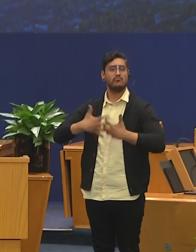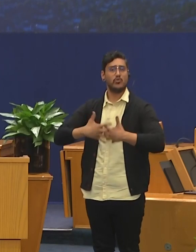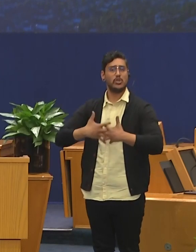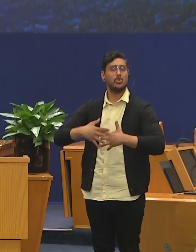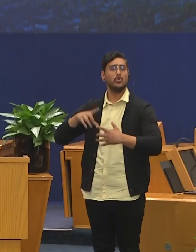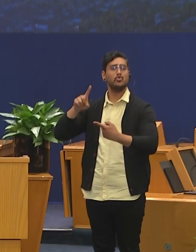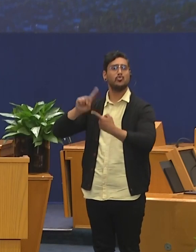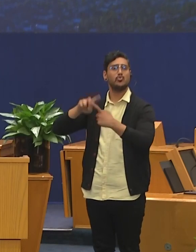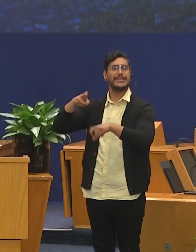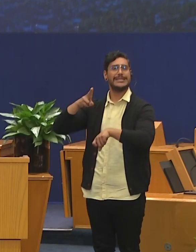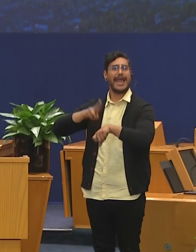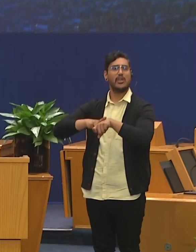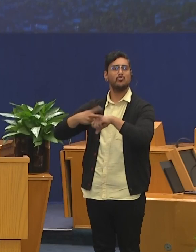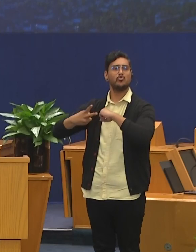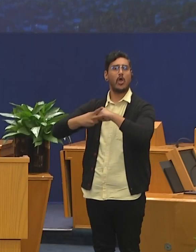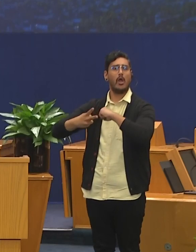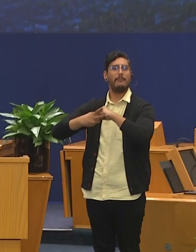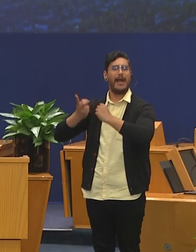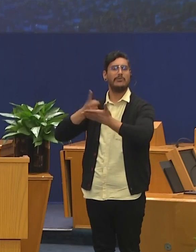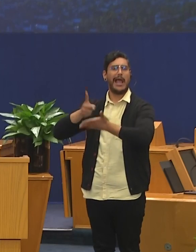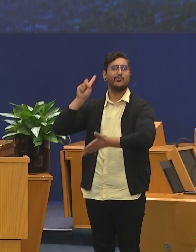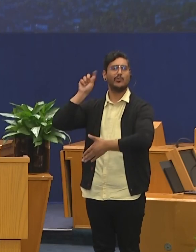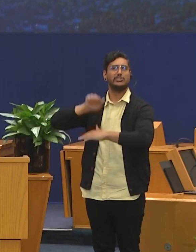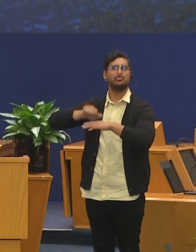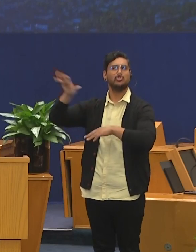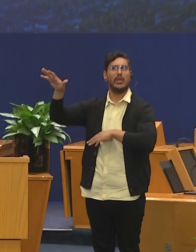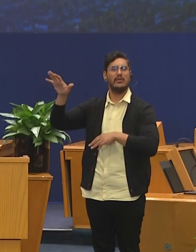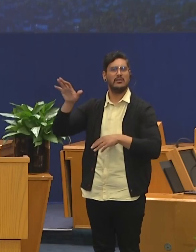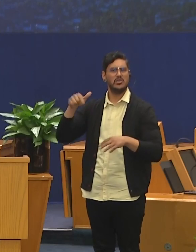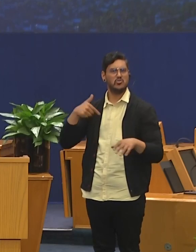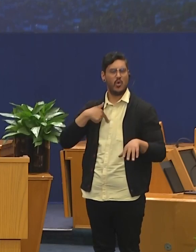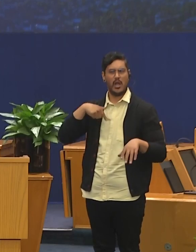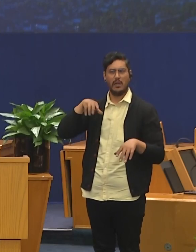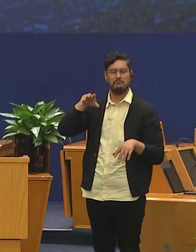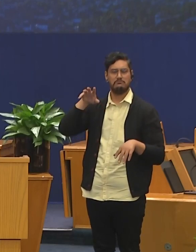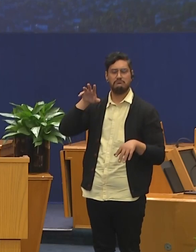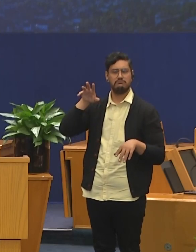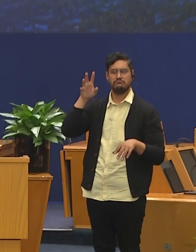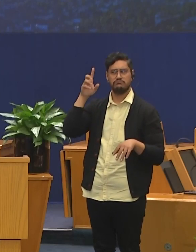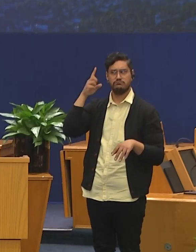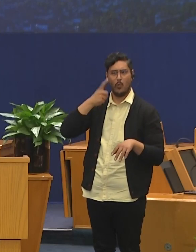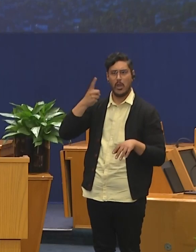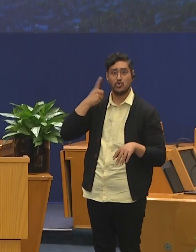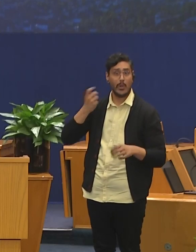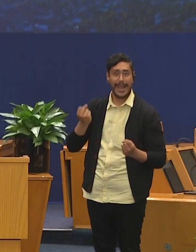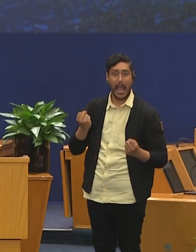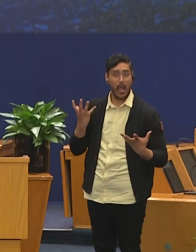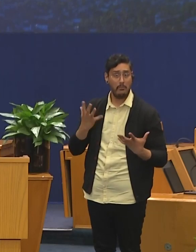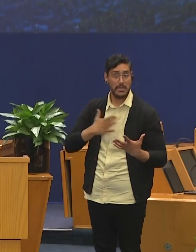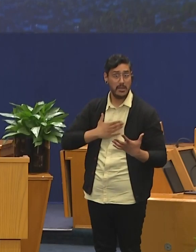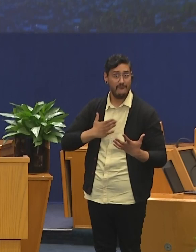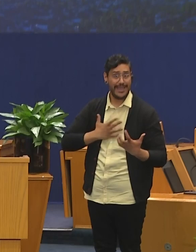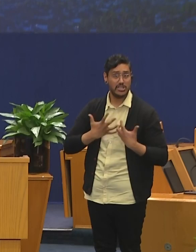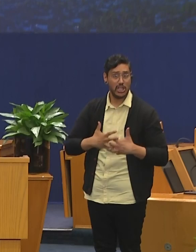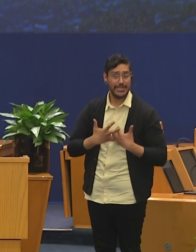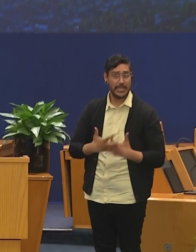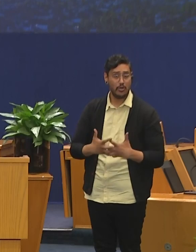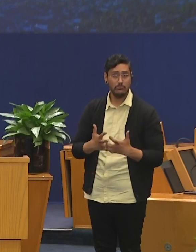HUNDREDS OF VENTILATORS TO THE NATIONAL STOCKPILE LAST WEEK, AND I WAS WONDERING WHAT IS THE